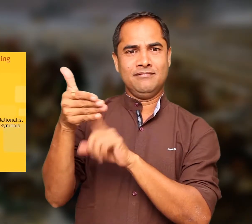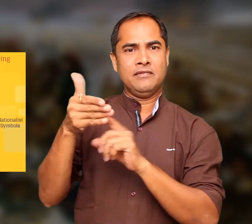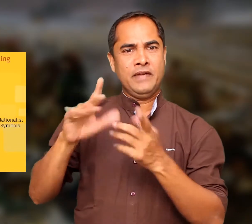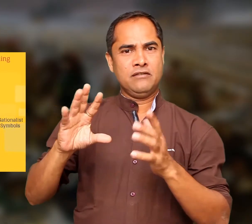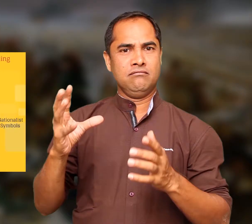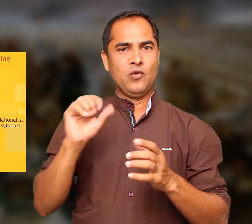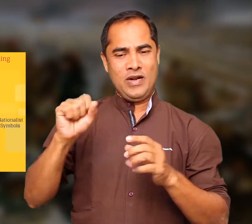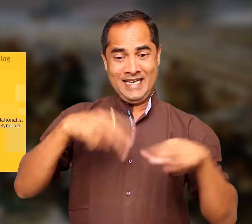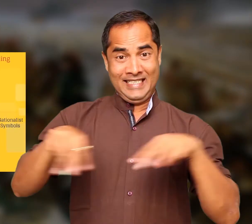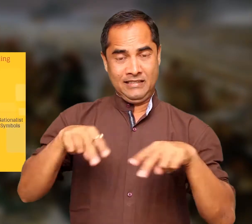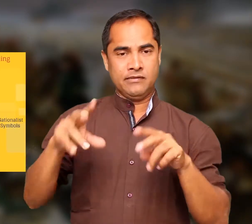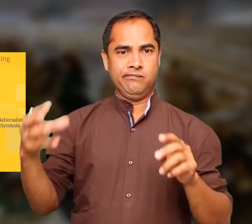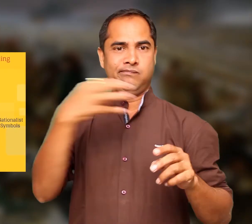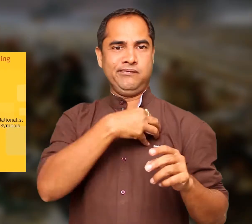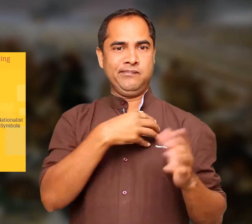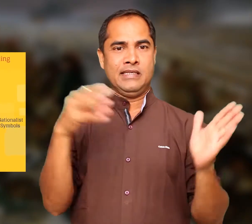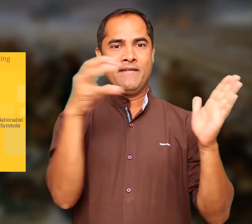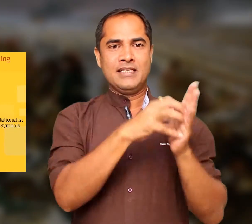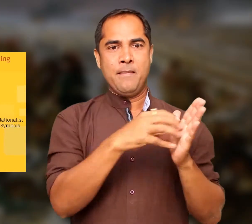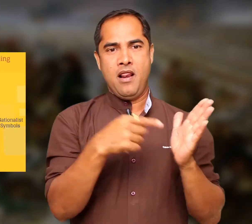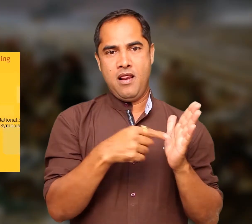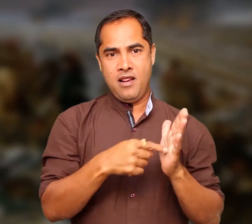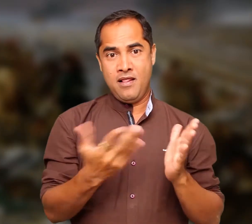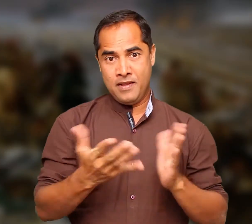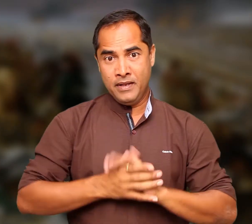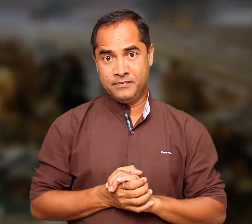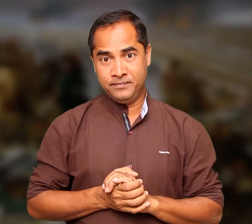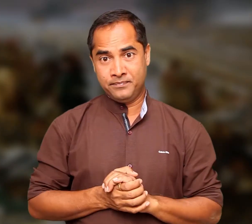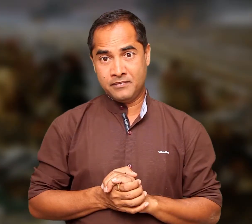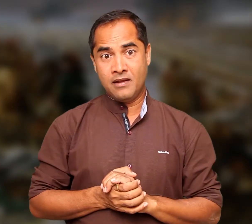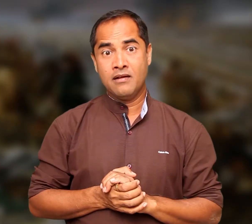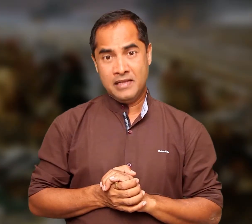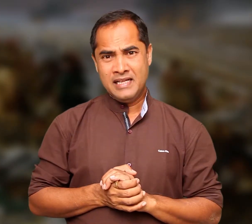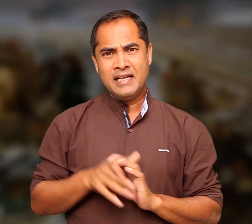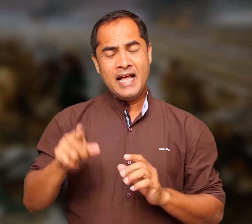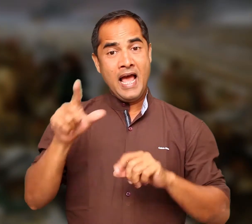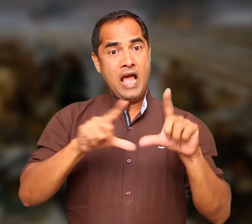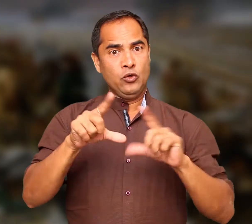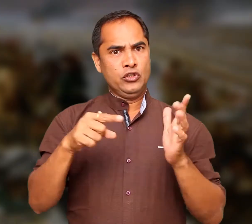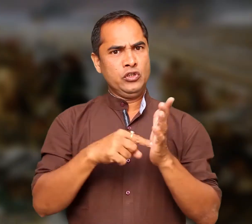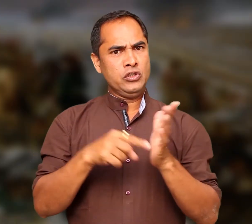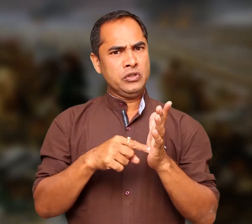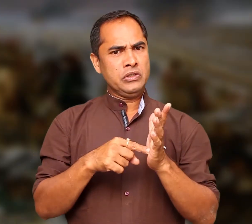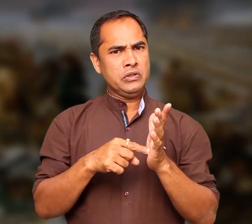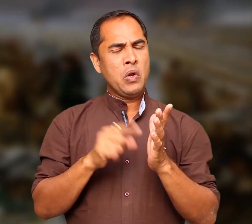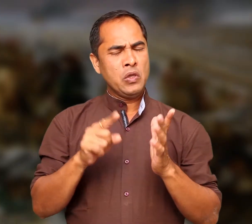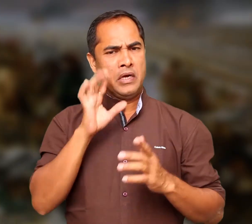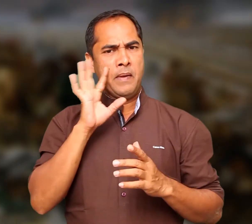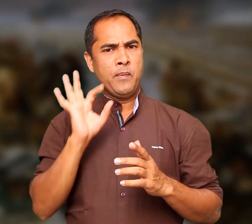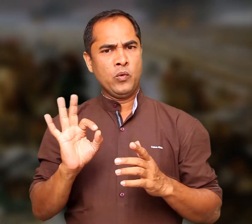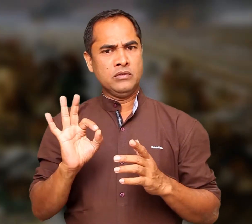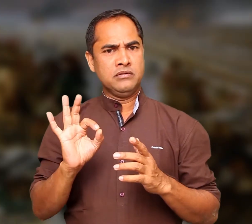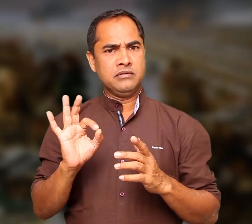dances into nationalist symbol. Language also played an important role in